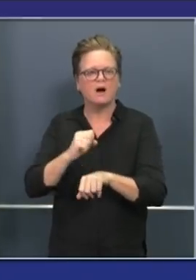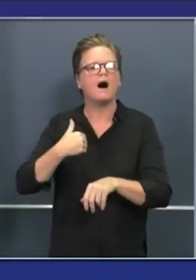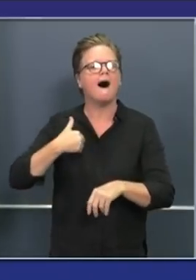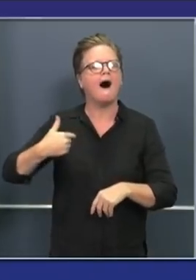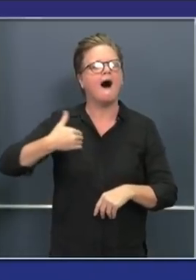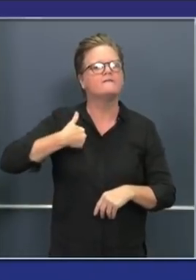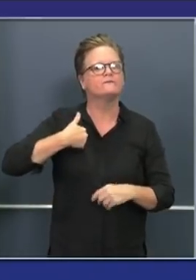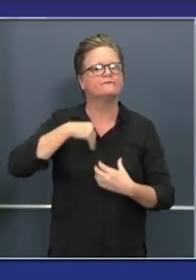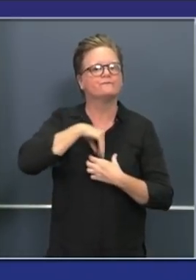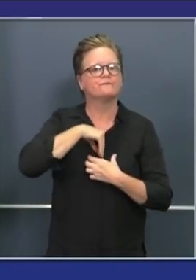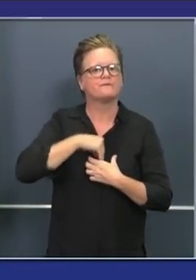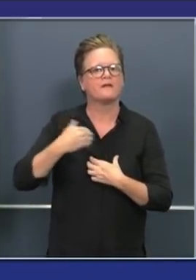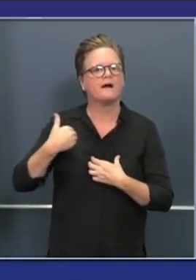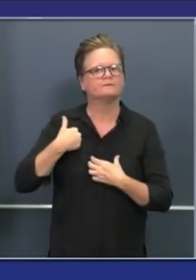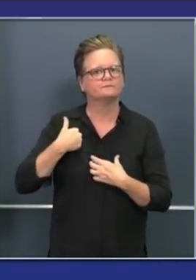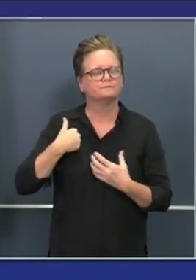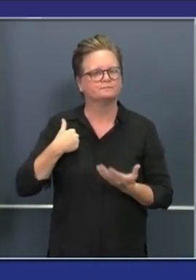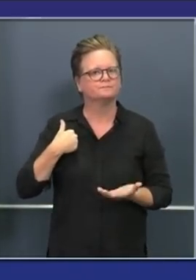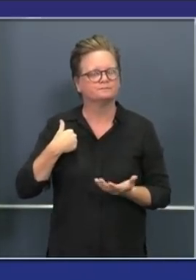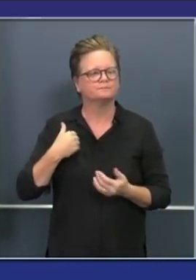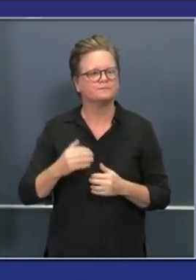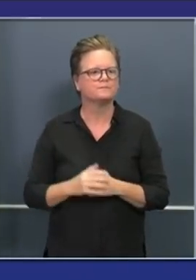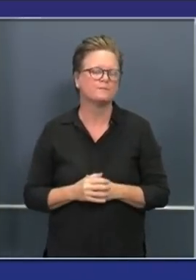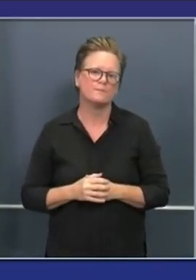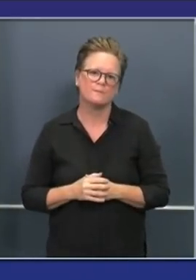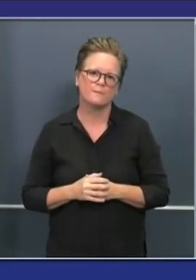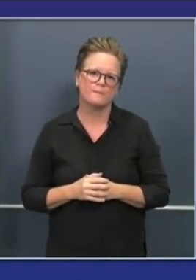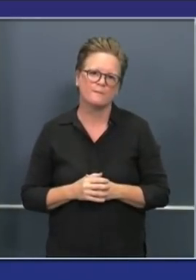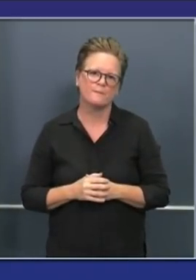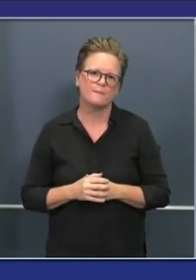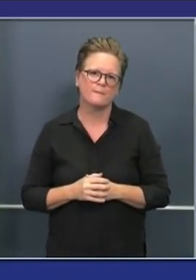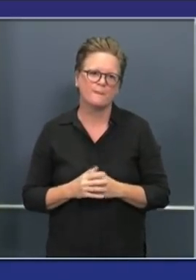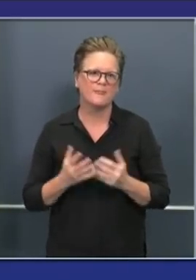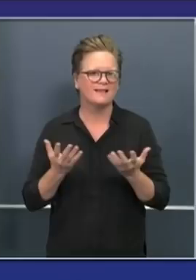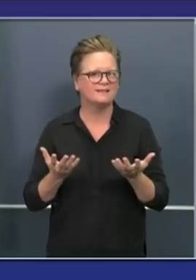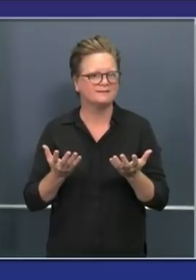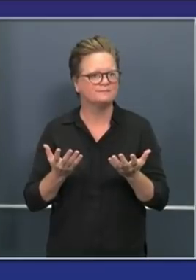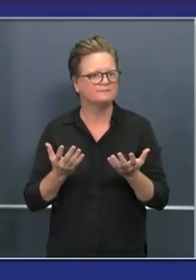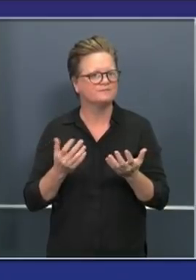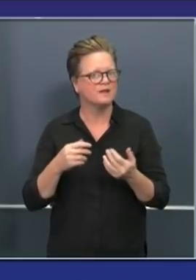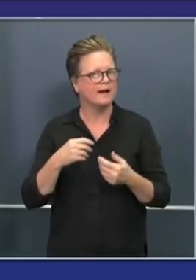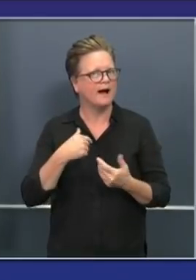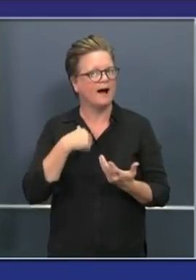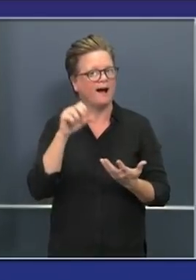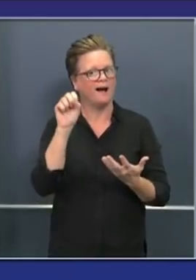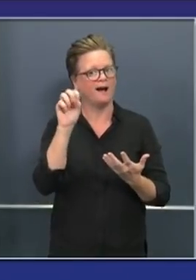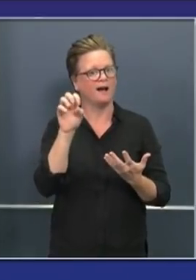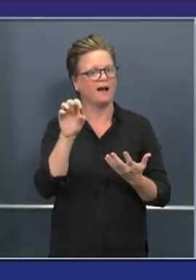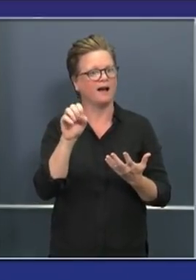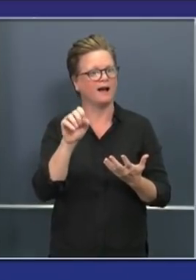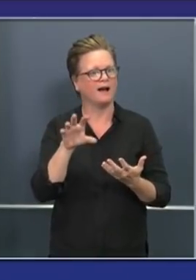ROUGHLY 4.5%. I SAY ROUGHLY BECAUSE ON ANY GIVEN DAY, THAT NUMBER, THAT